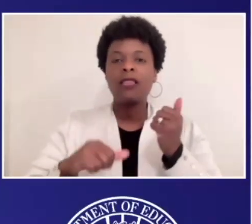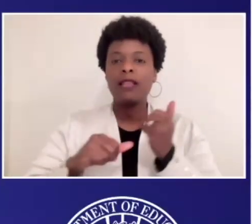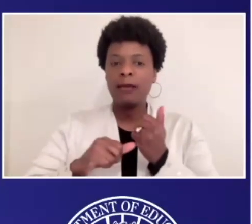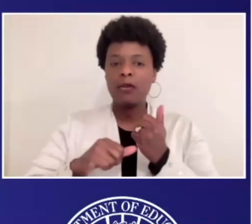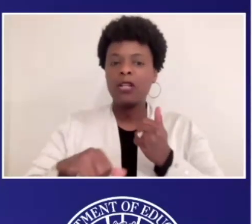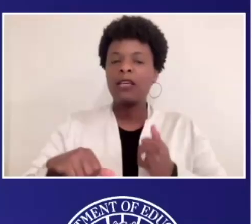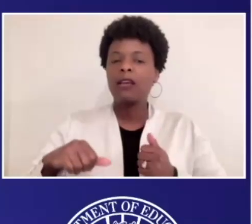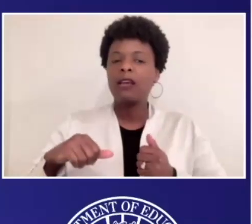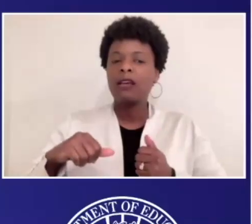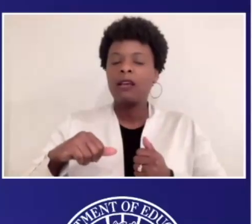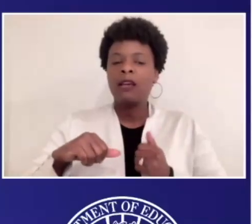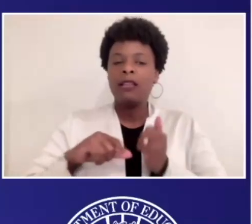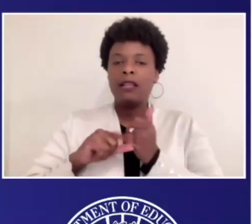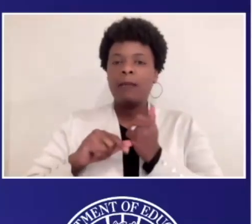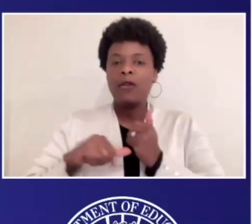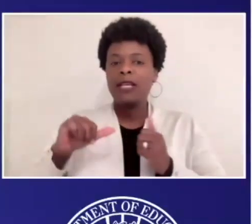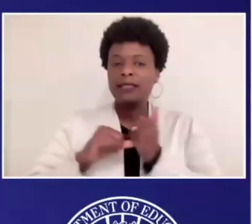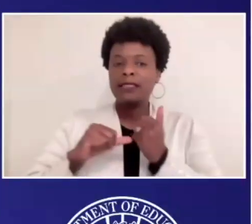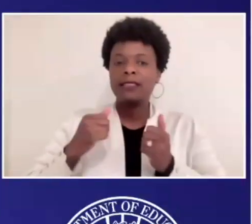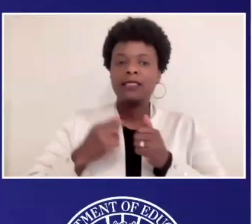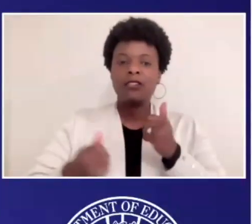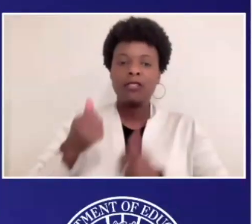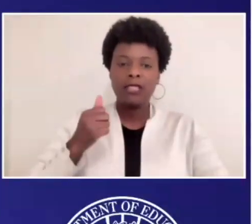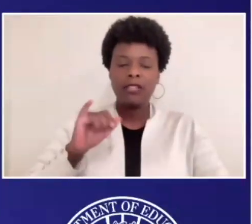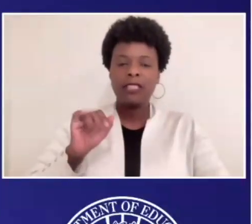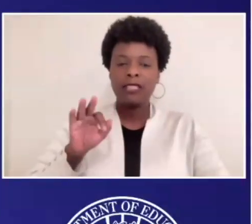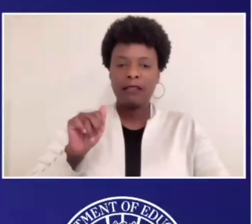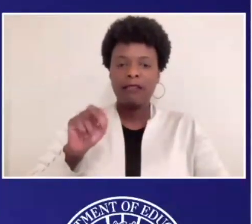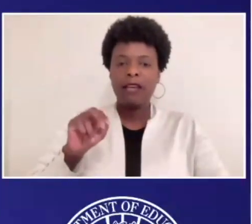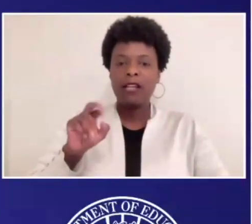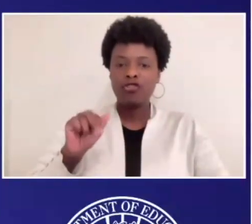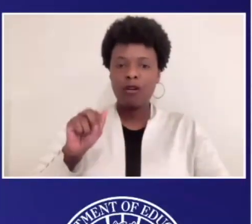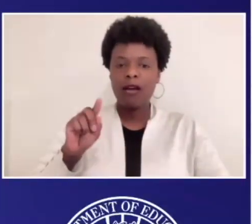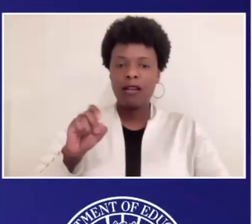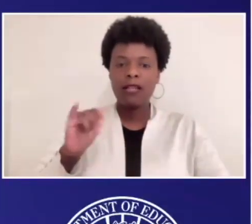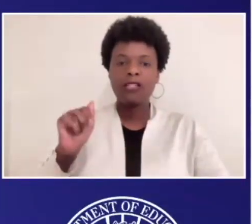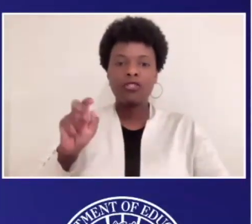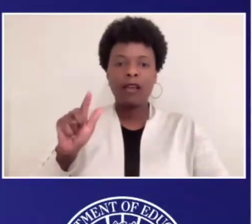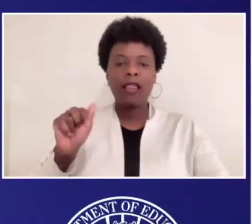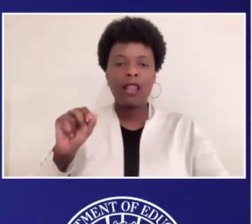Jacob Lallo, our program attorney, and I, your federal negotiator, thank you. We want to thank our public for